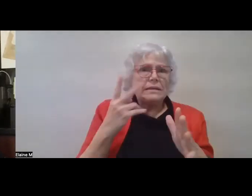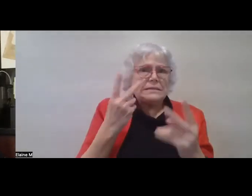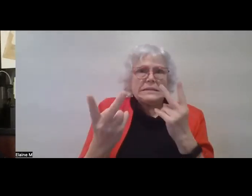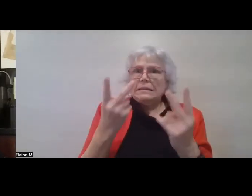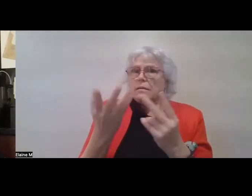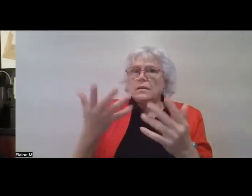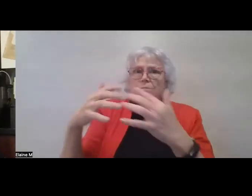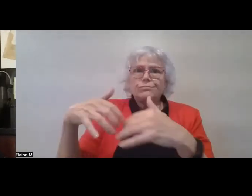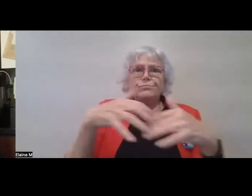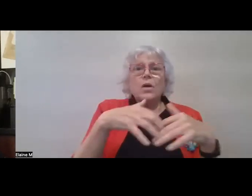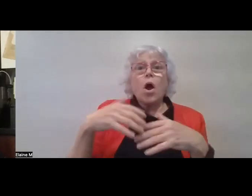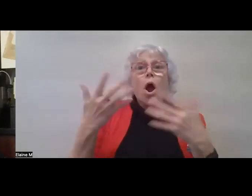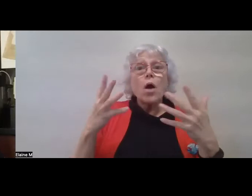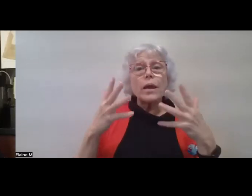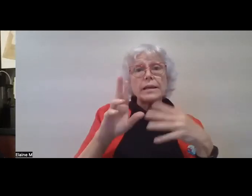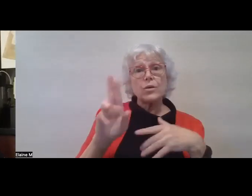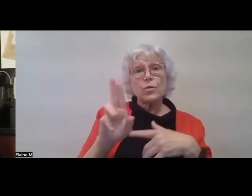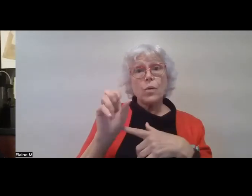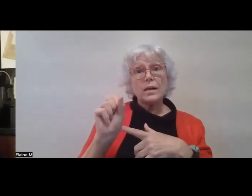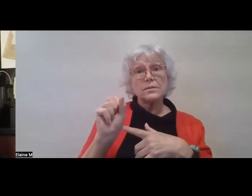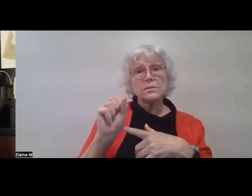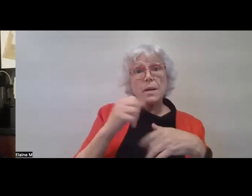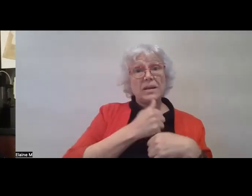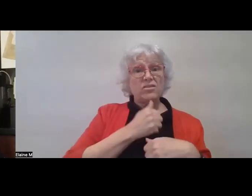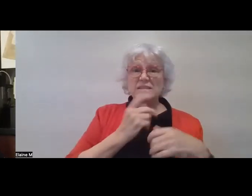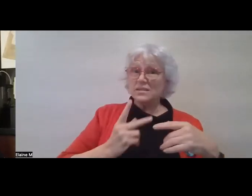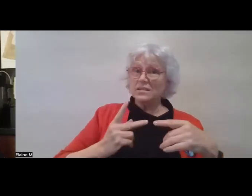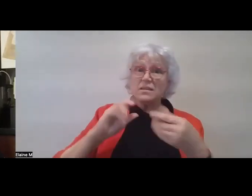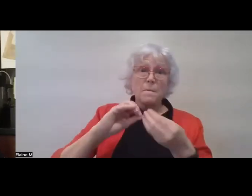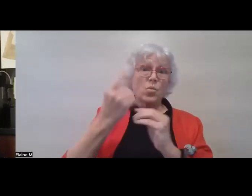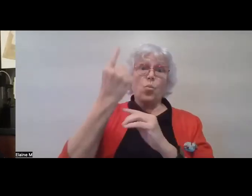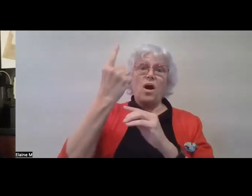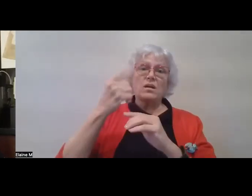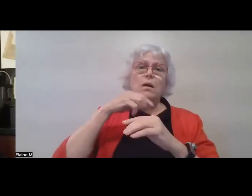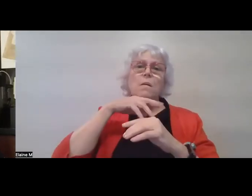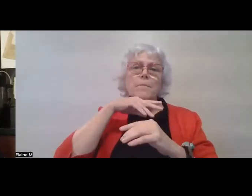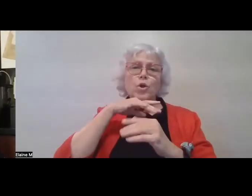military is the world's largest polluter and user of dirty energy. If the US military was a